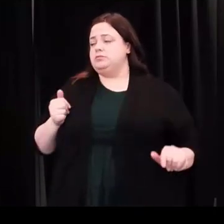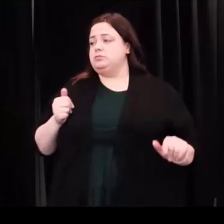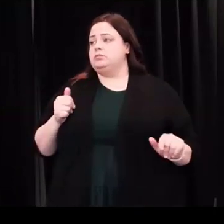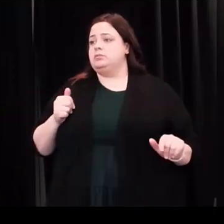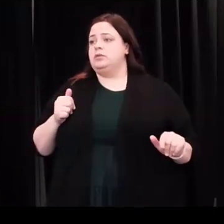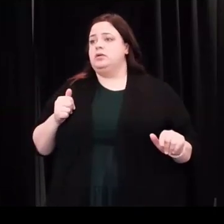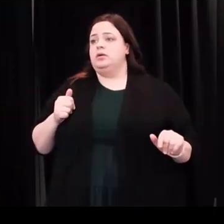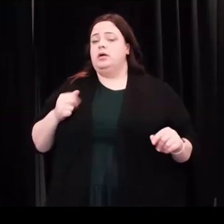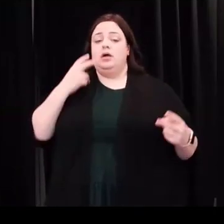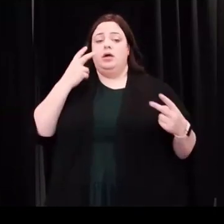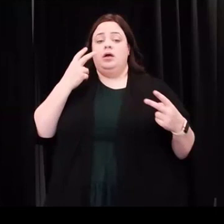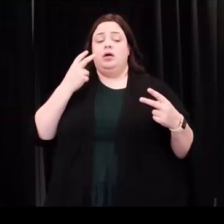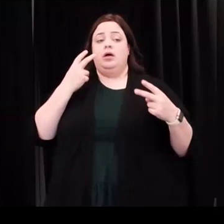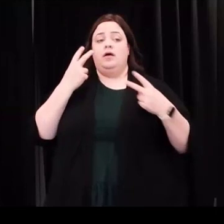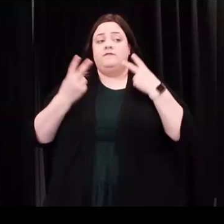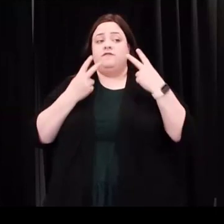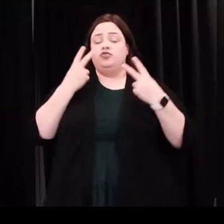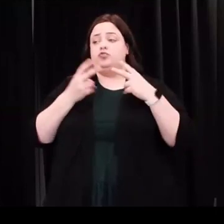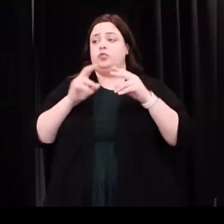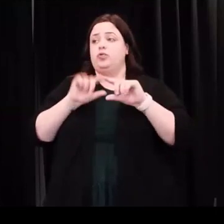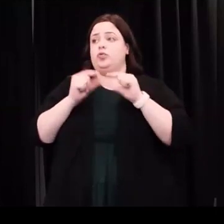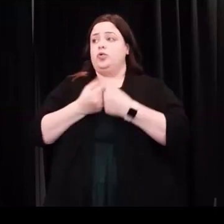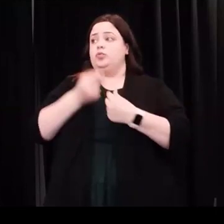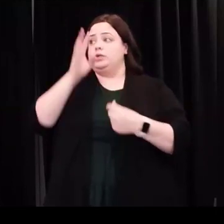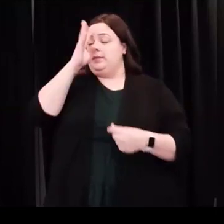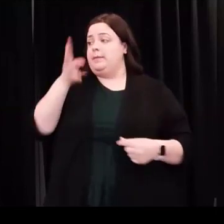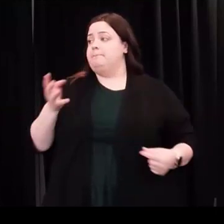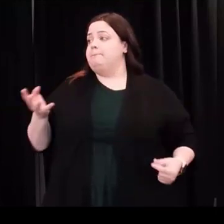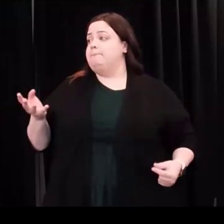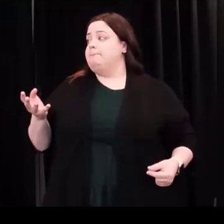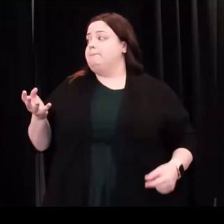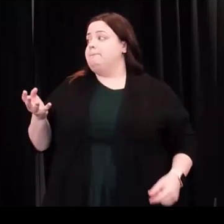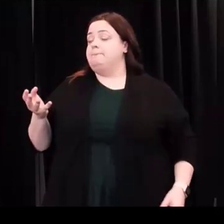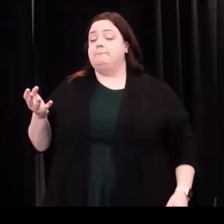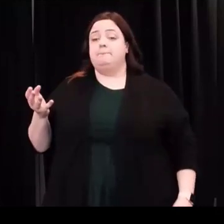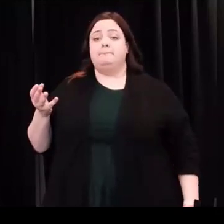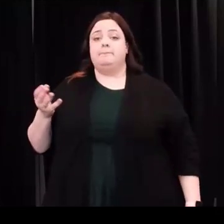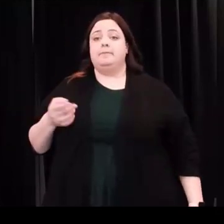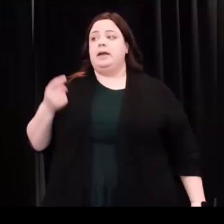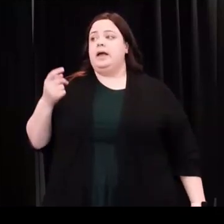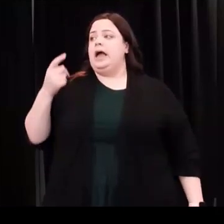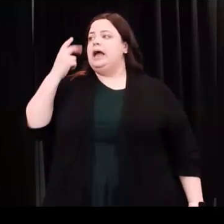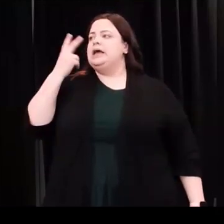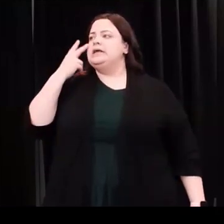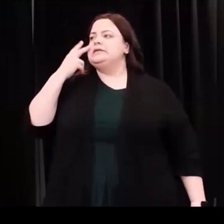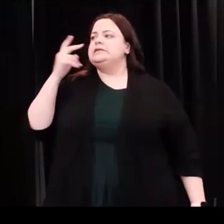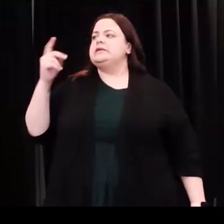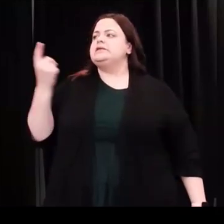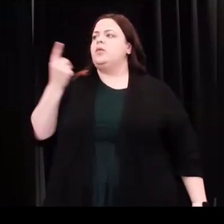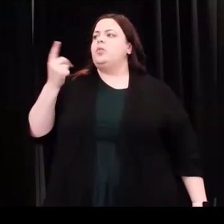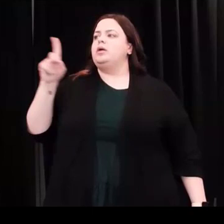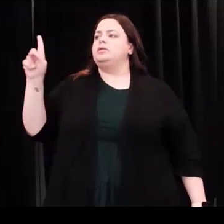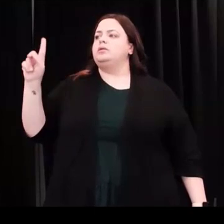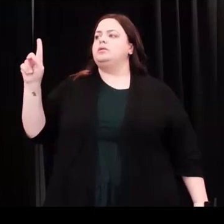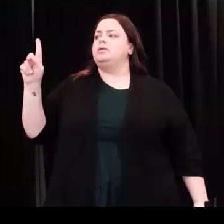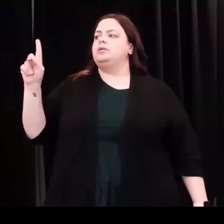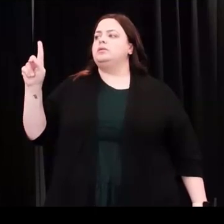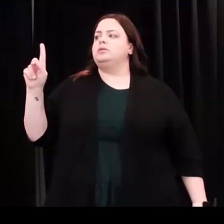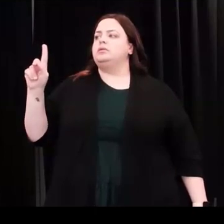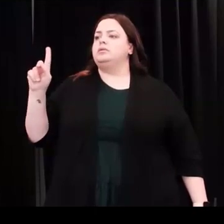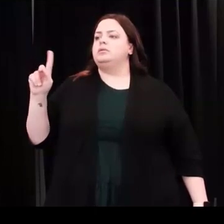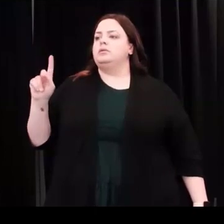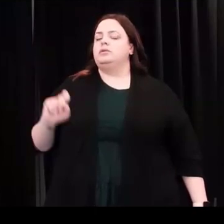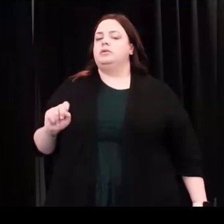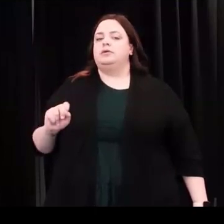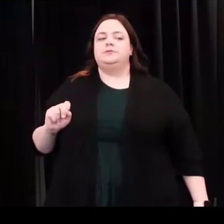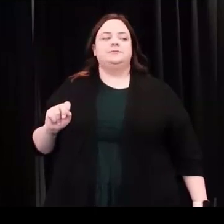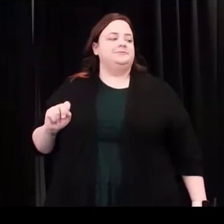virtual groups come up with any other solutions for him? I see finger waving in the back so.